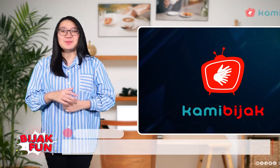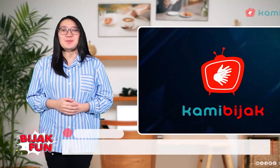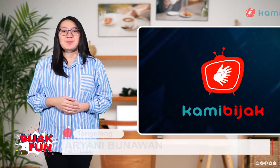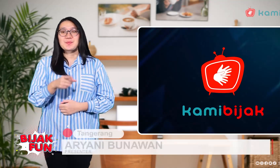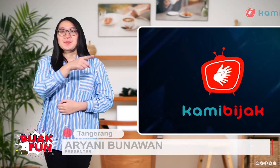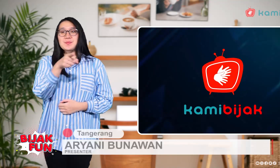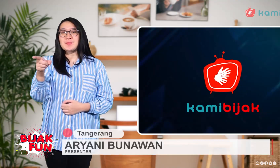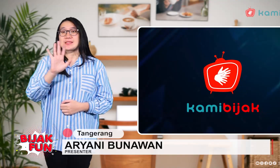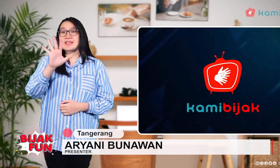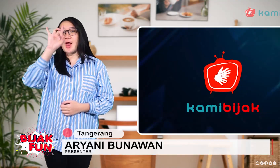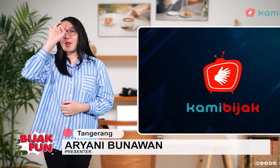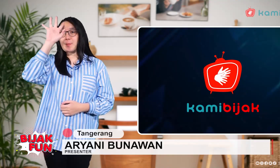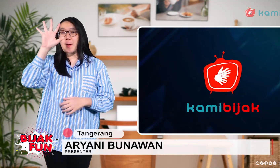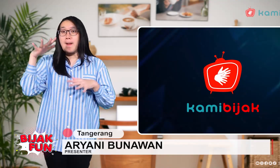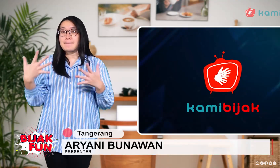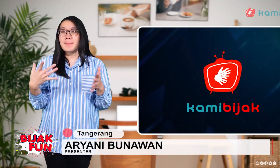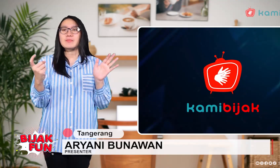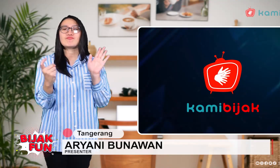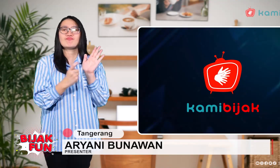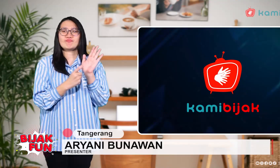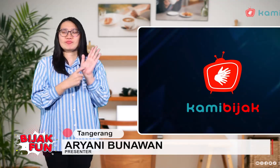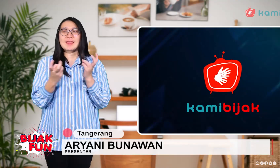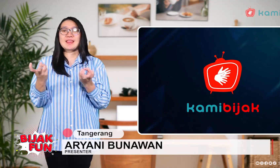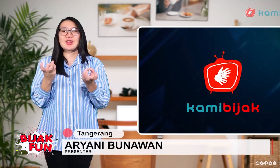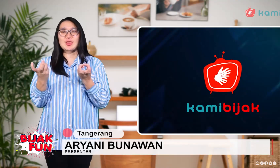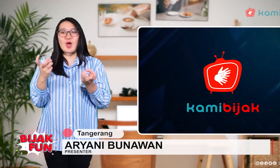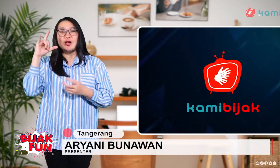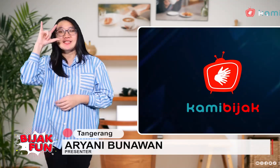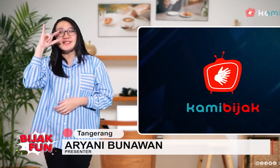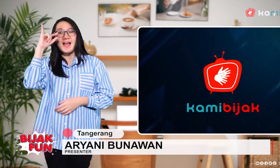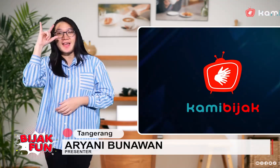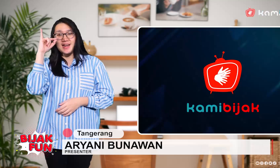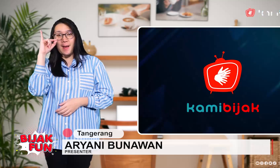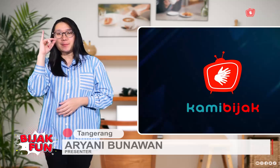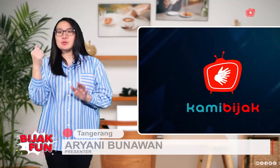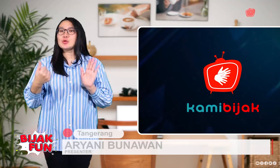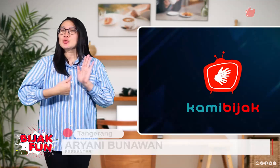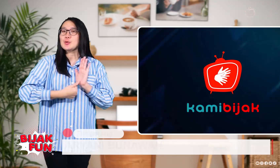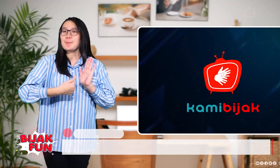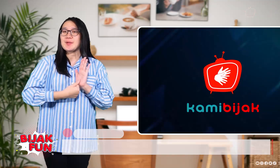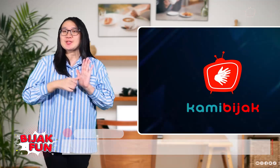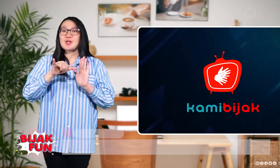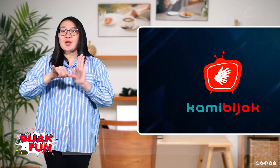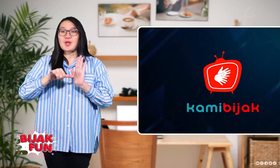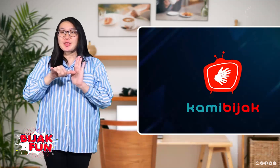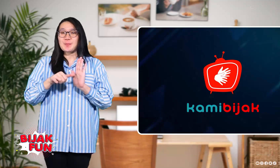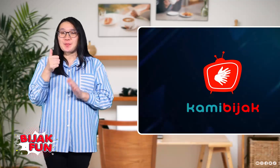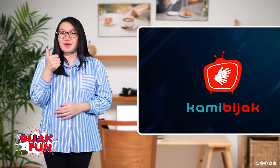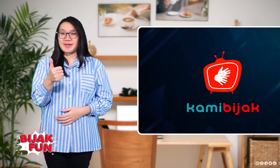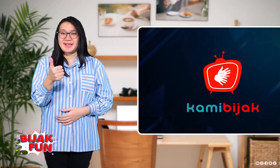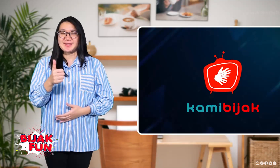Don't forget to follow KamiBijak's TikTok, IG, and subscribe to YouTube ok.